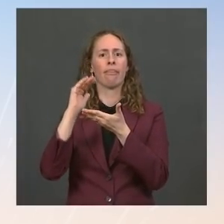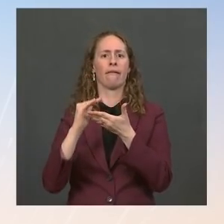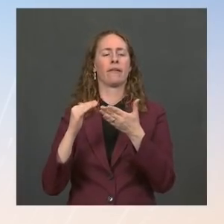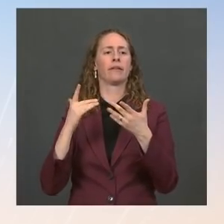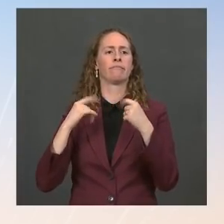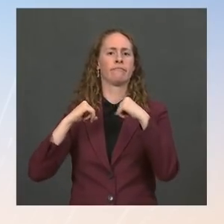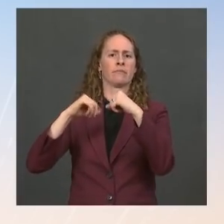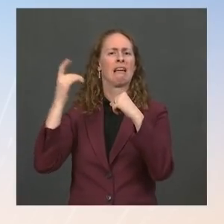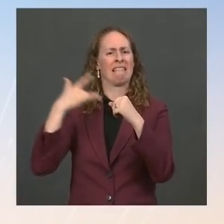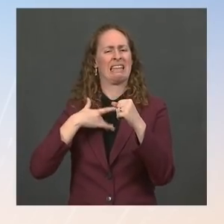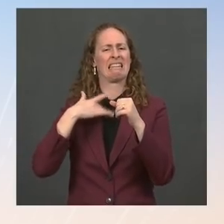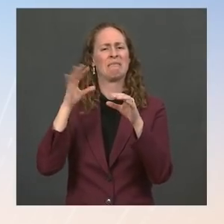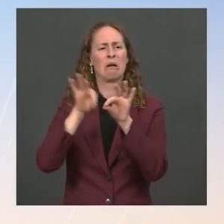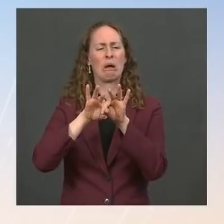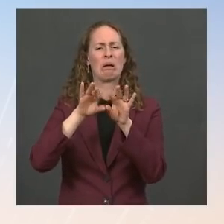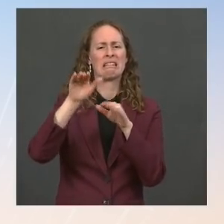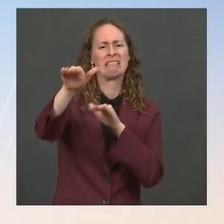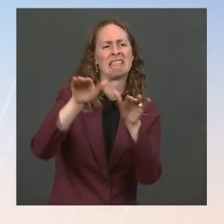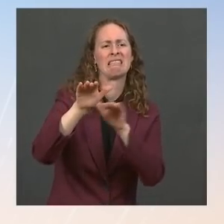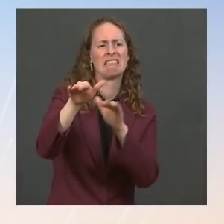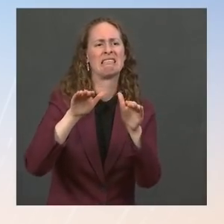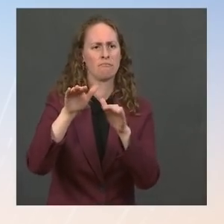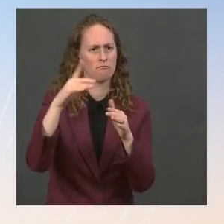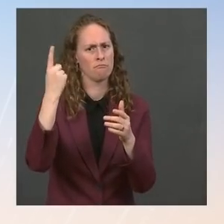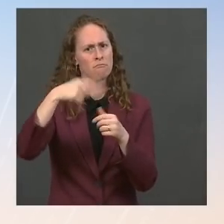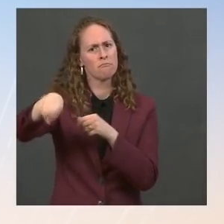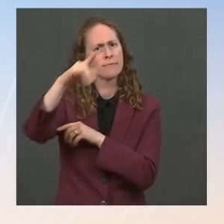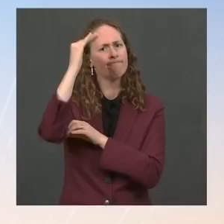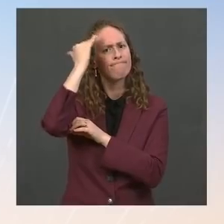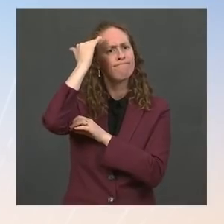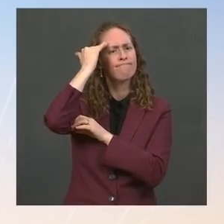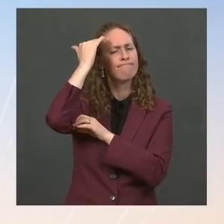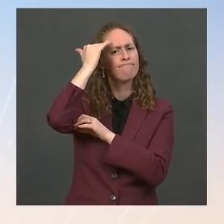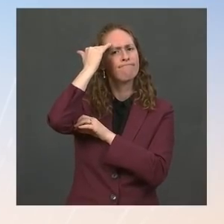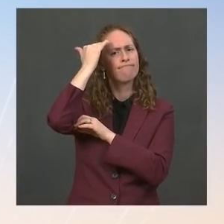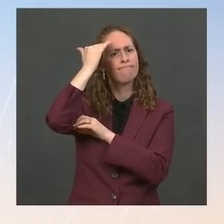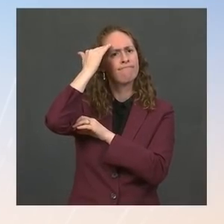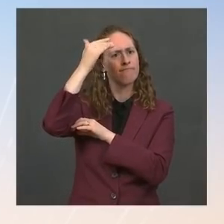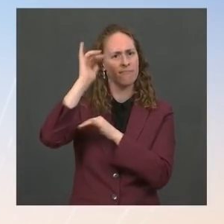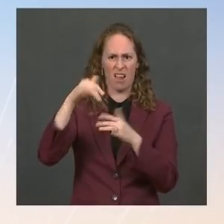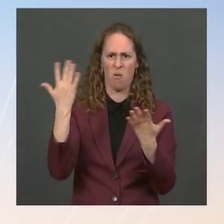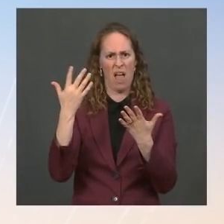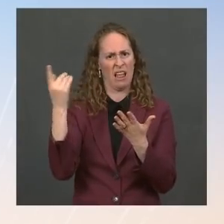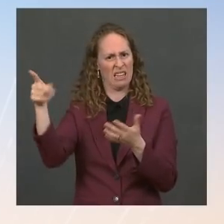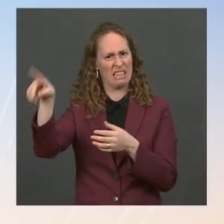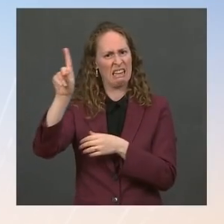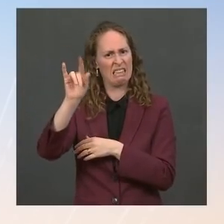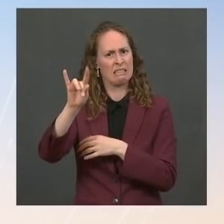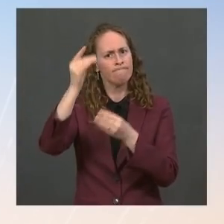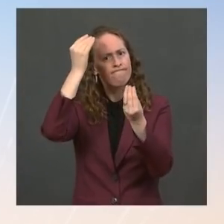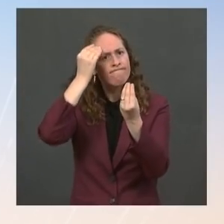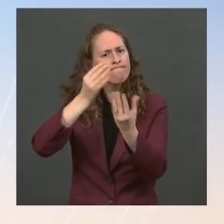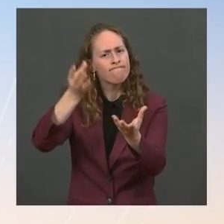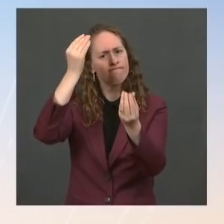their views public to the American people. That's exactly what they did. There's also a process in place for a reason.